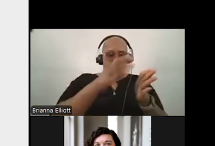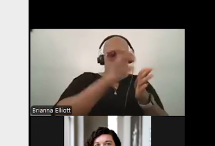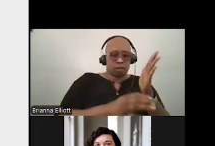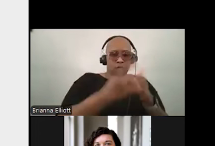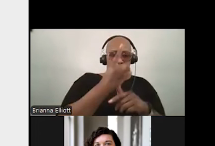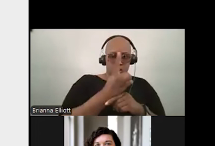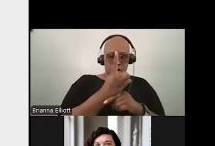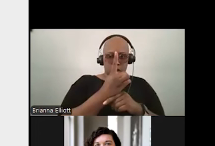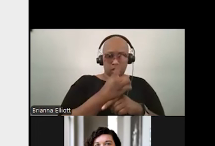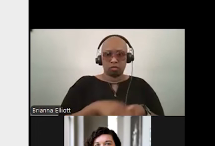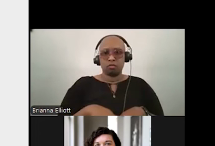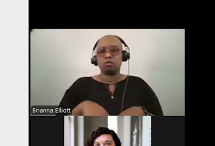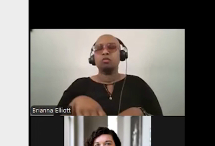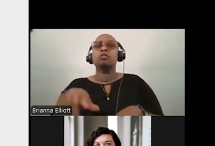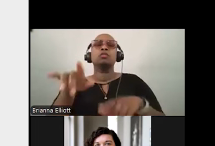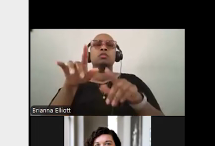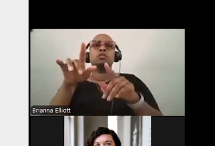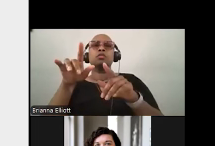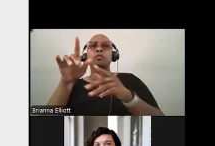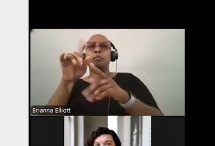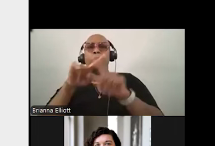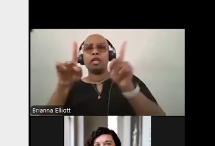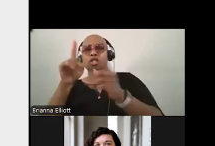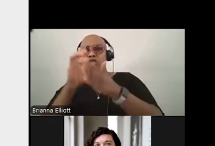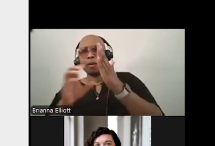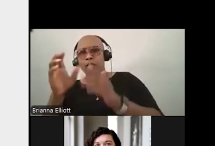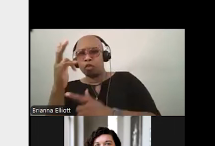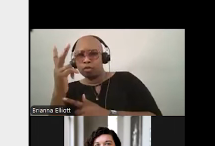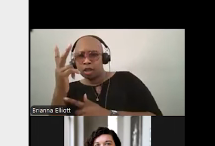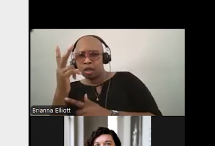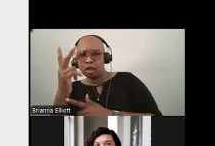close your eyes, trying to imagine navigating that with a keyboard. That would be extremely